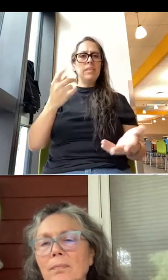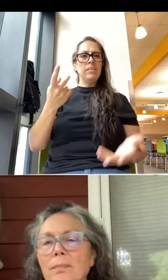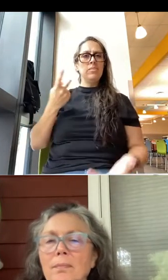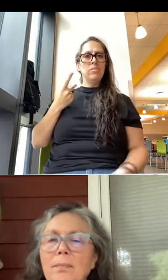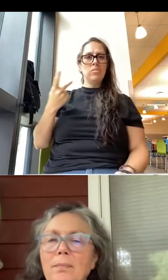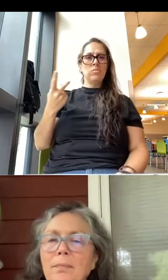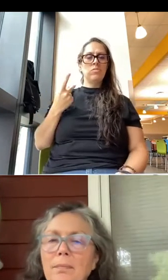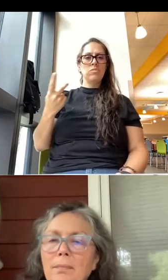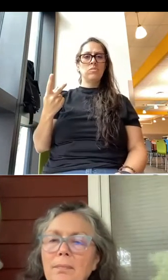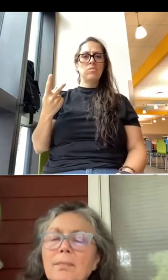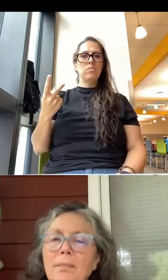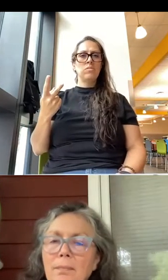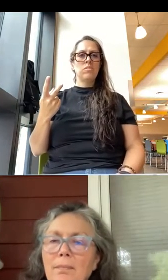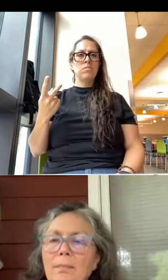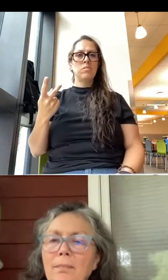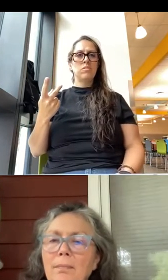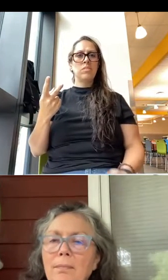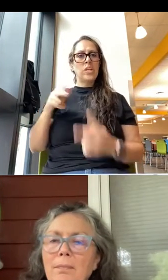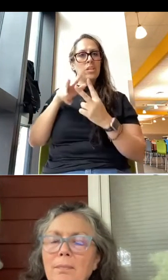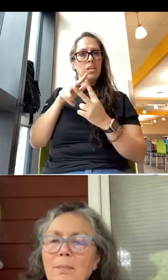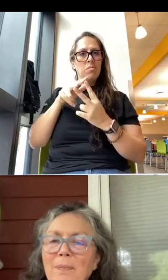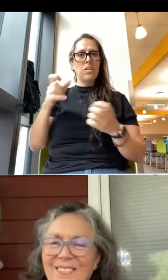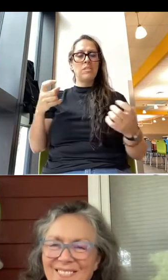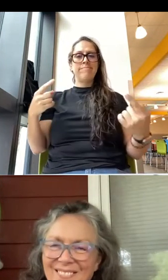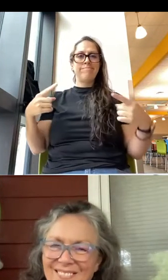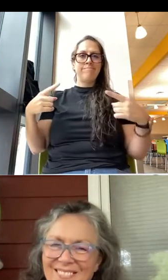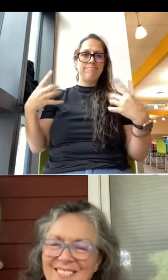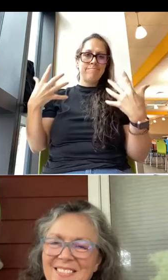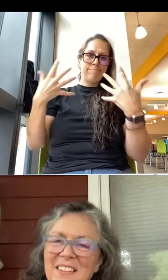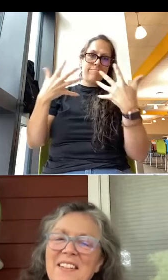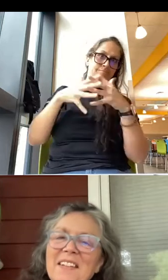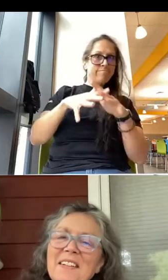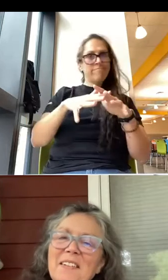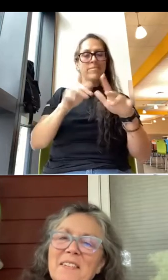a a couple that crosses some of the nominal delineations of who's who and